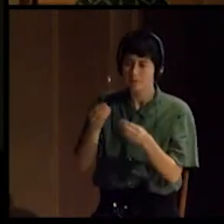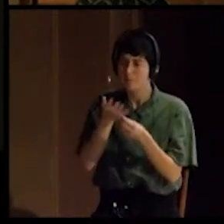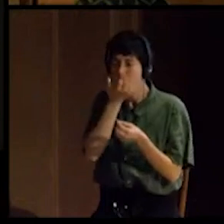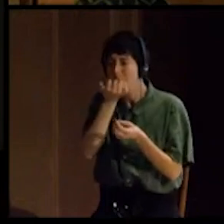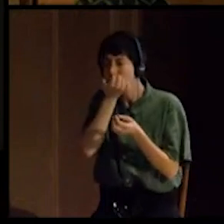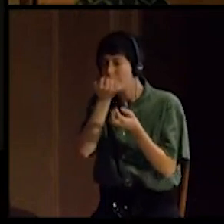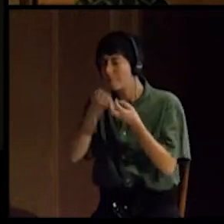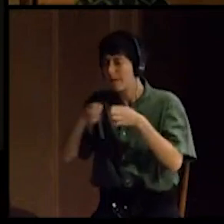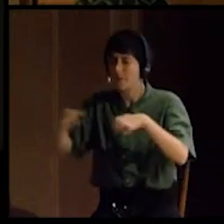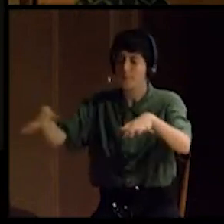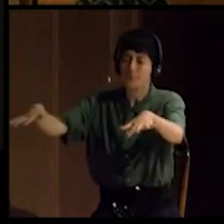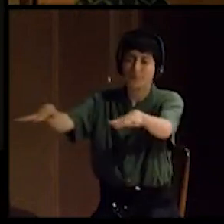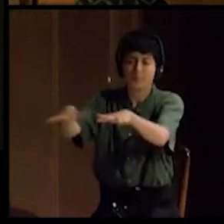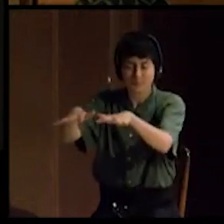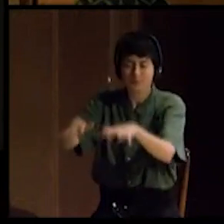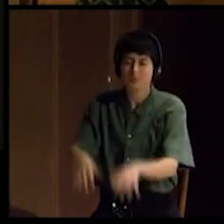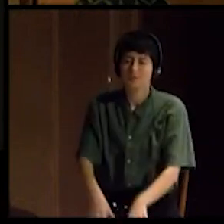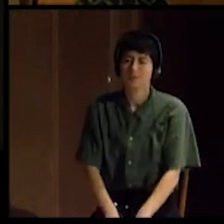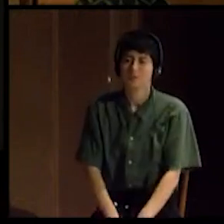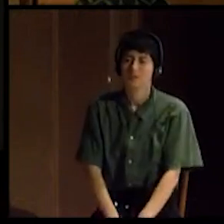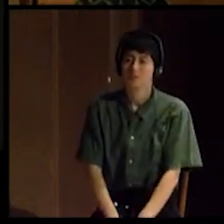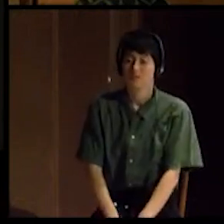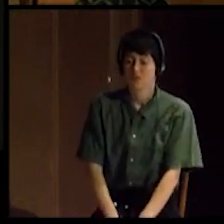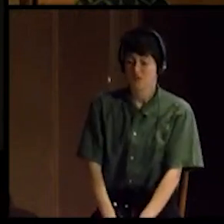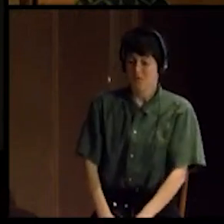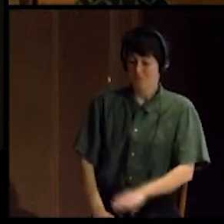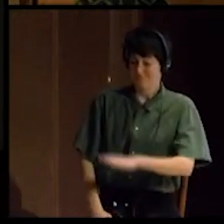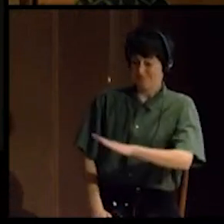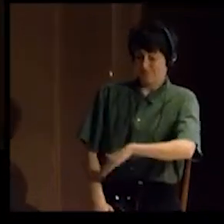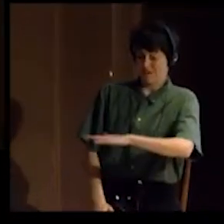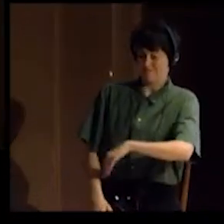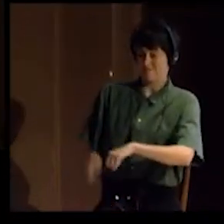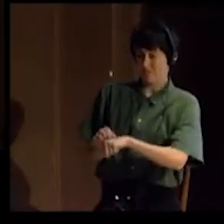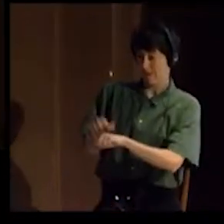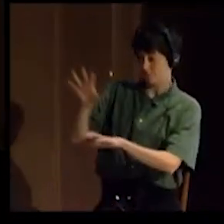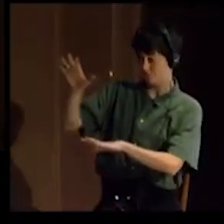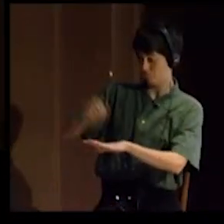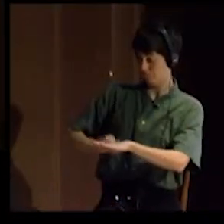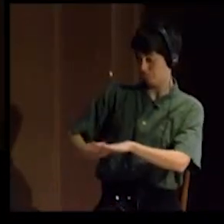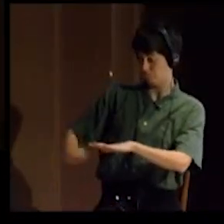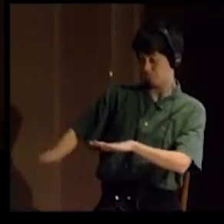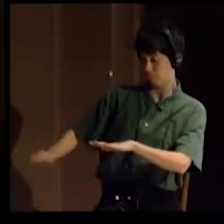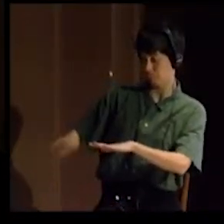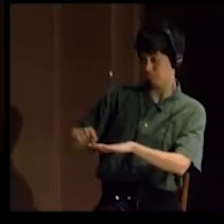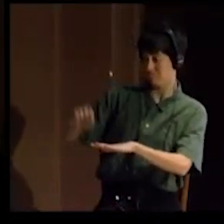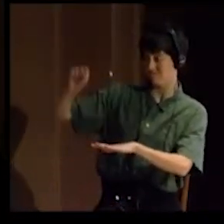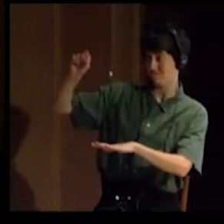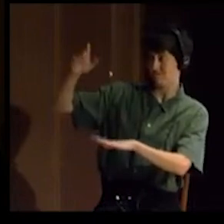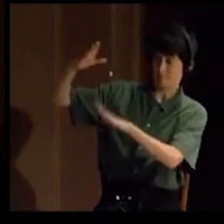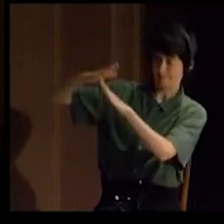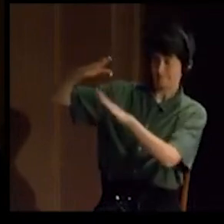and top of the mountain are only a few miles away from each other, they're drastically different in their environments.